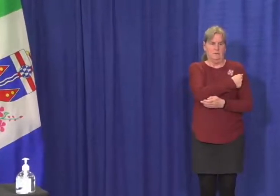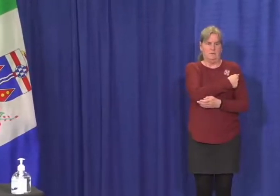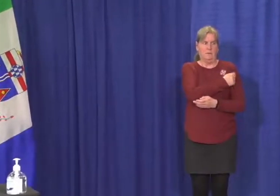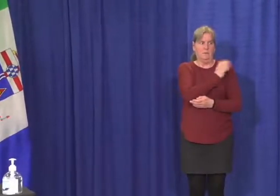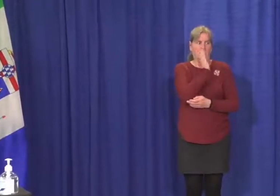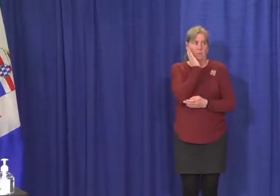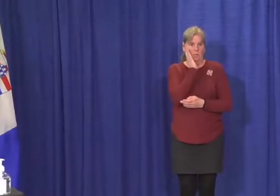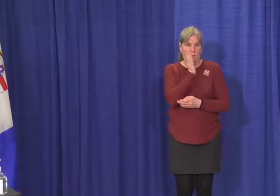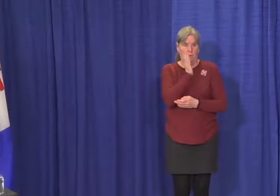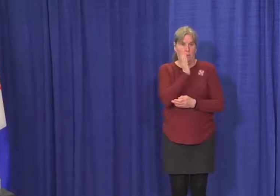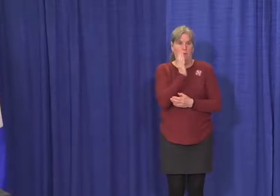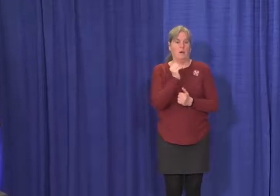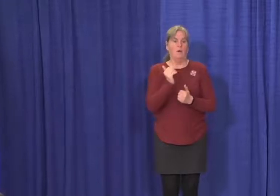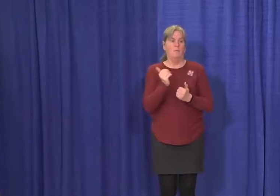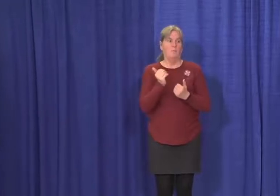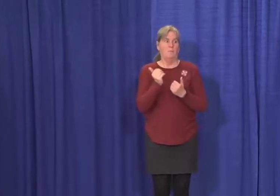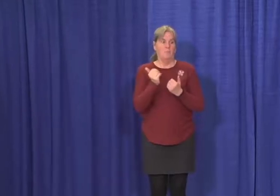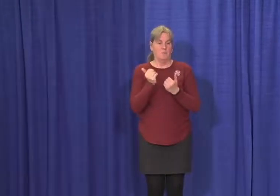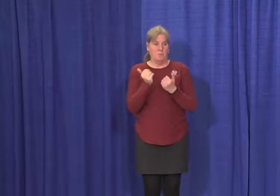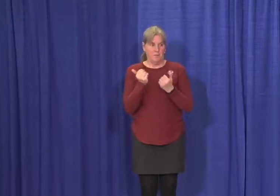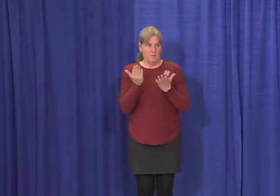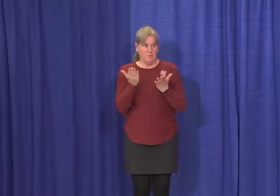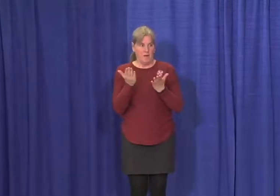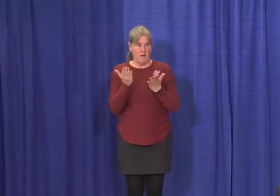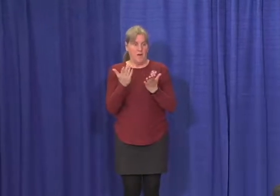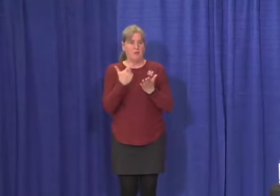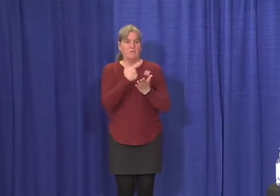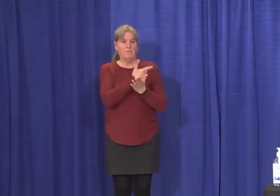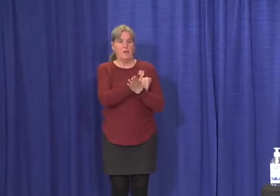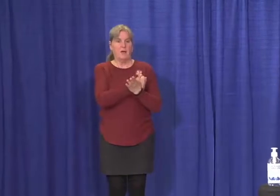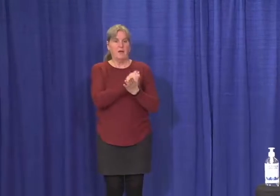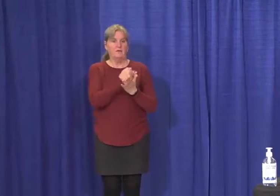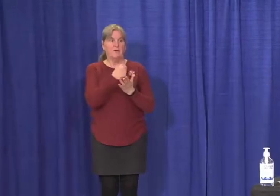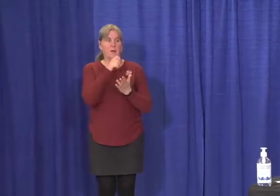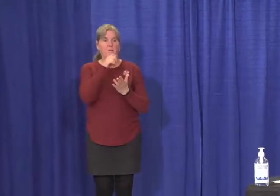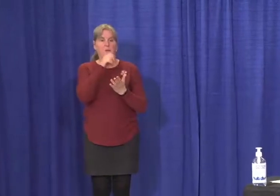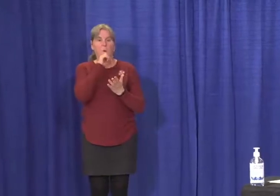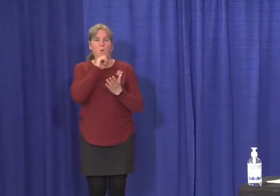Doctor Hanley are we expecting to see vaccines gradually becoming available for even